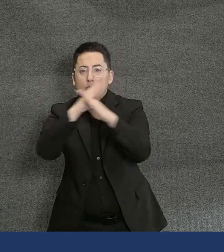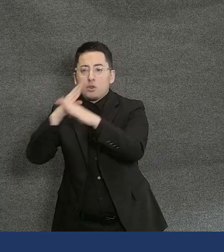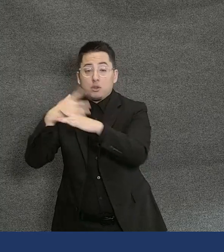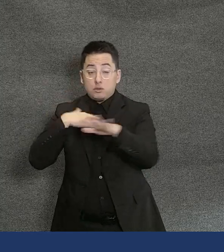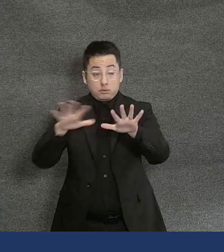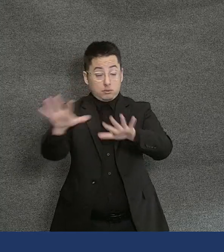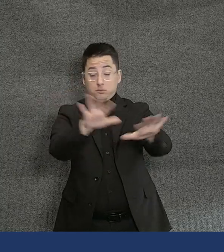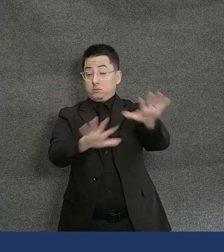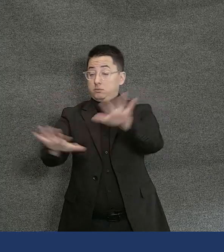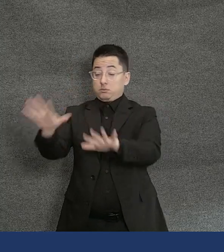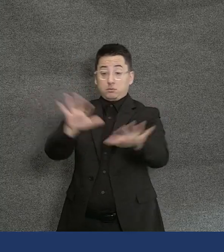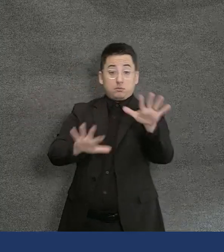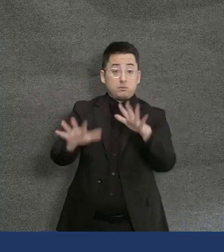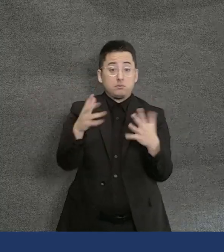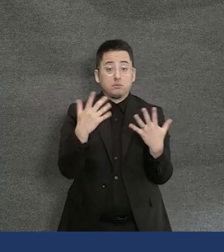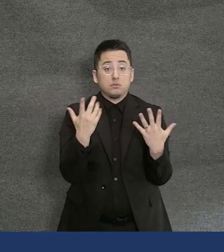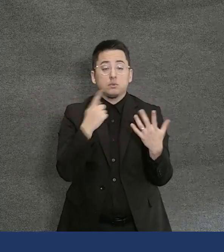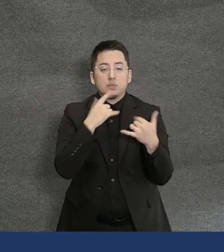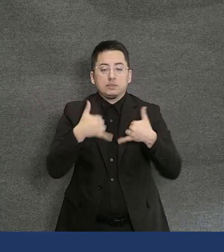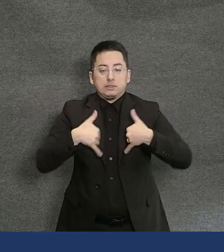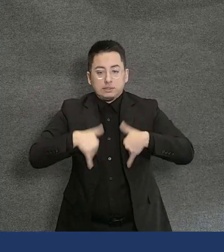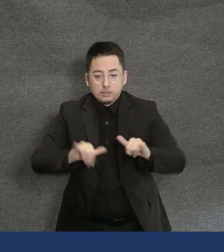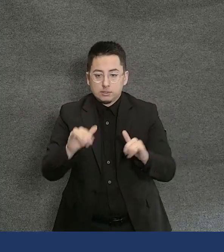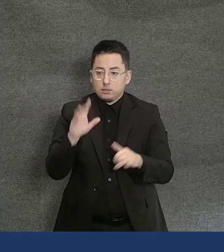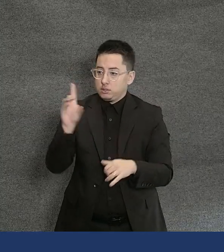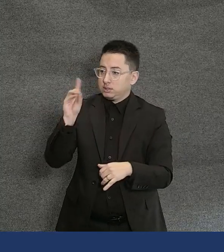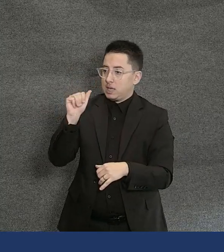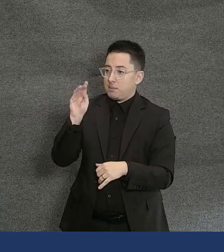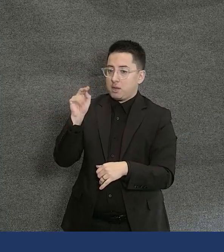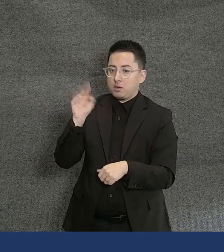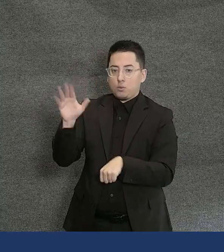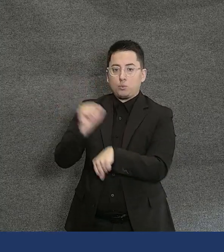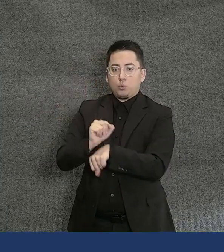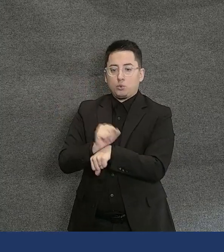that Damon was able to get done is incredible.